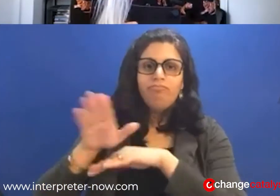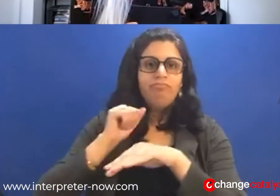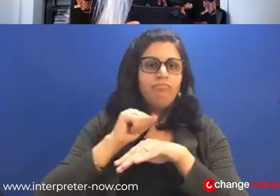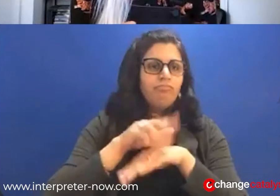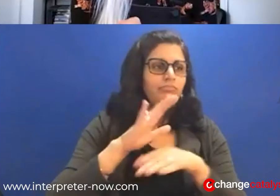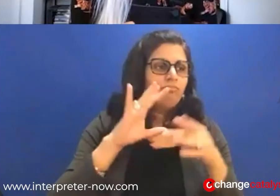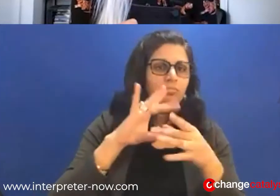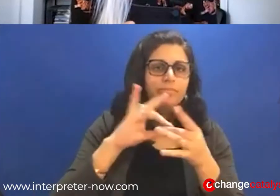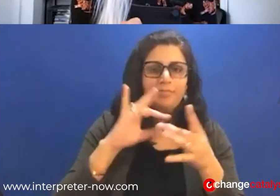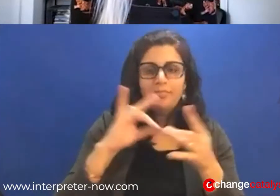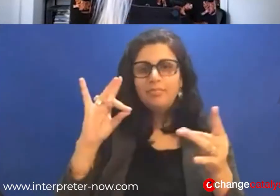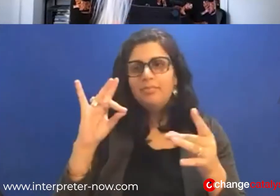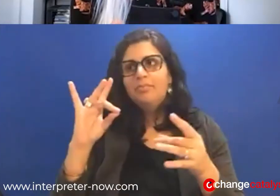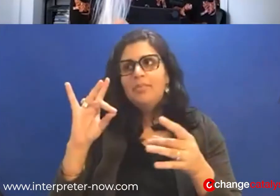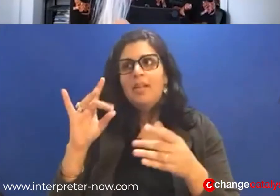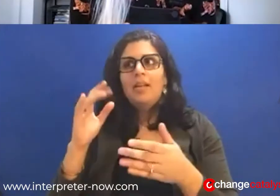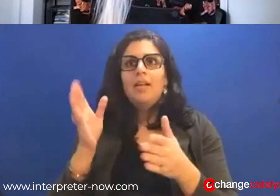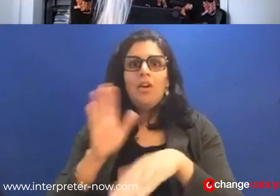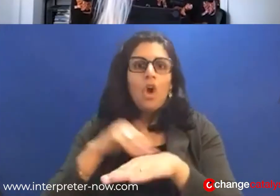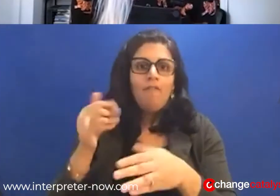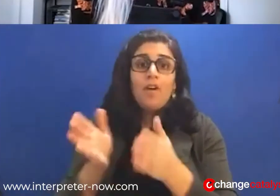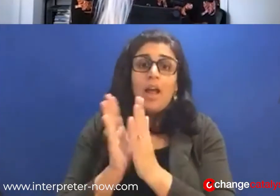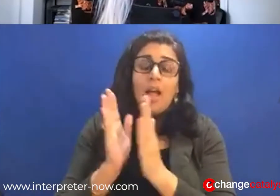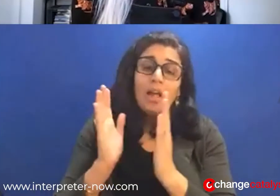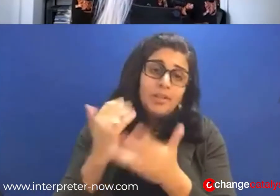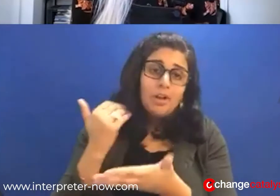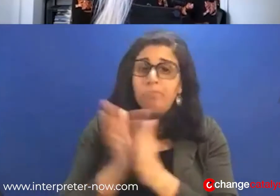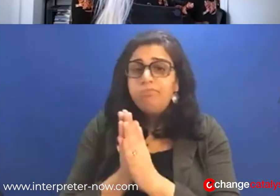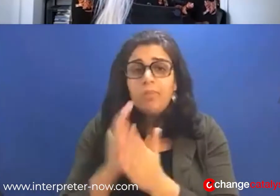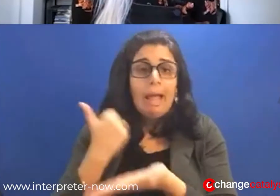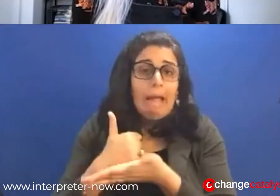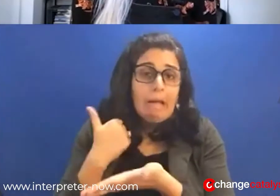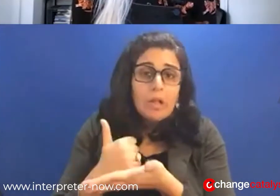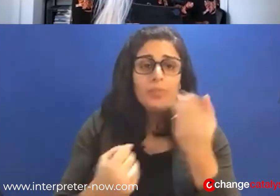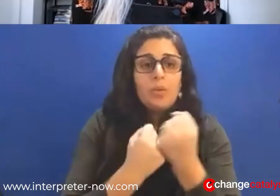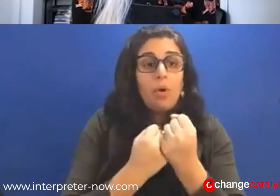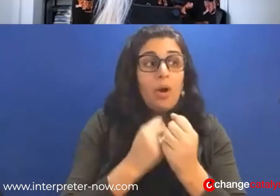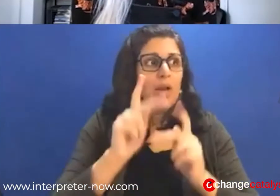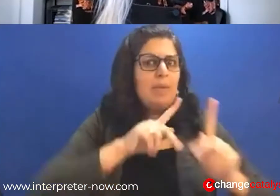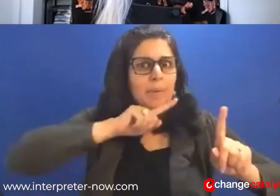for help or support. When people answer that, that is allyship, right.